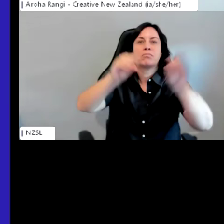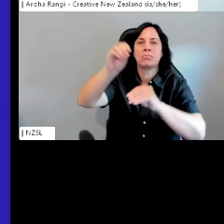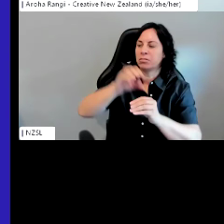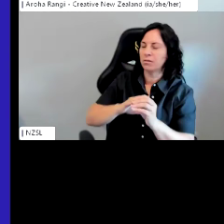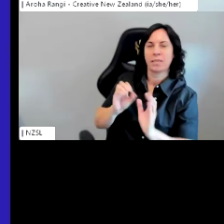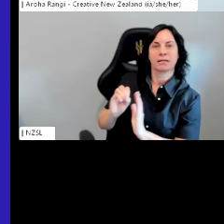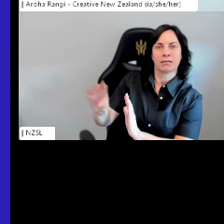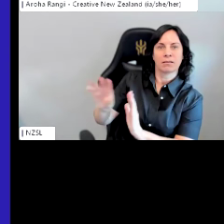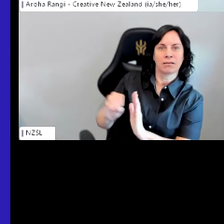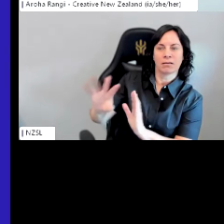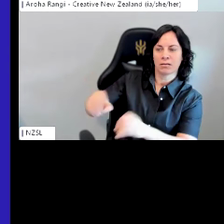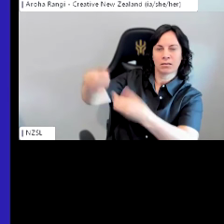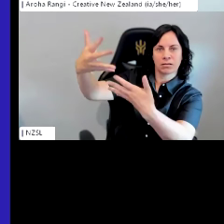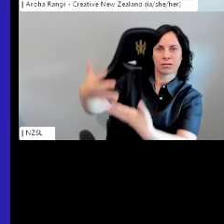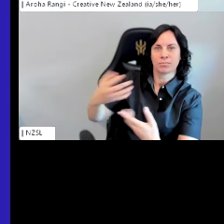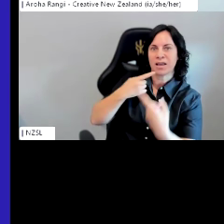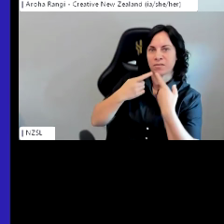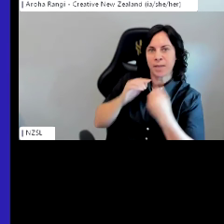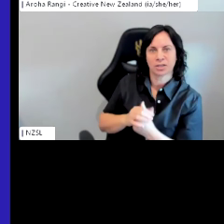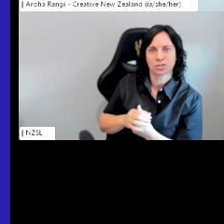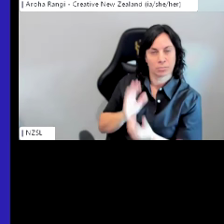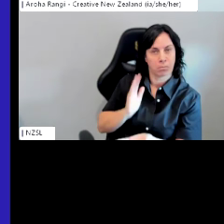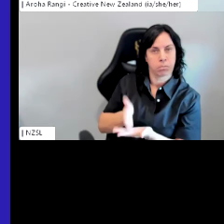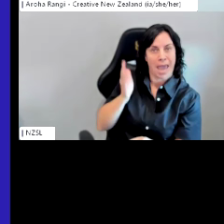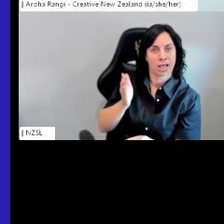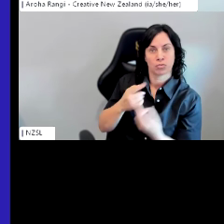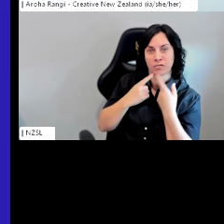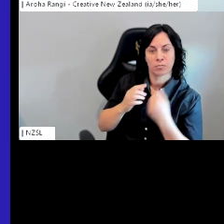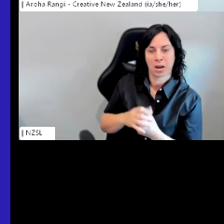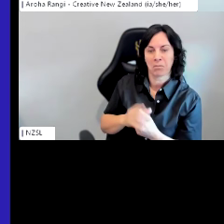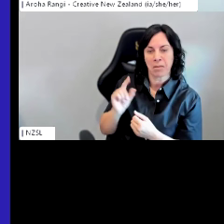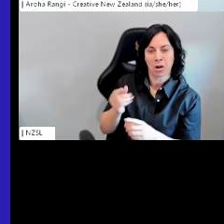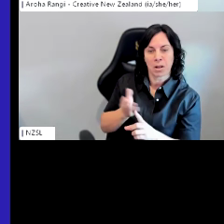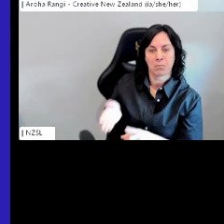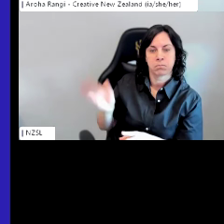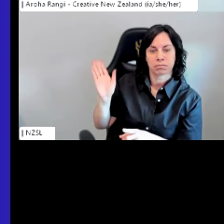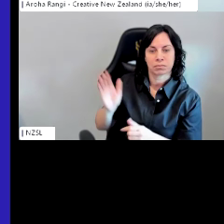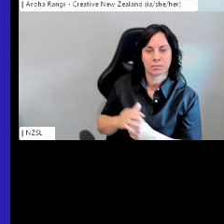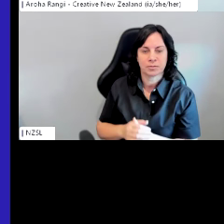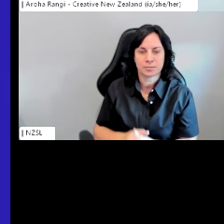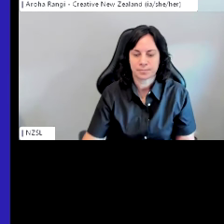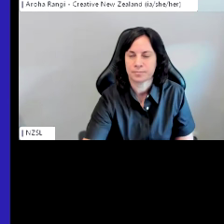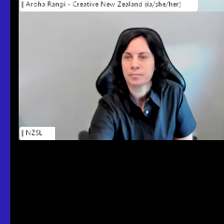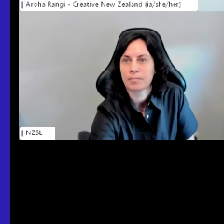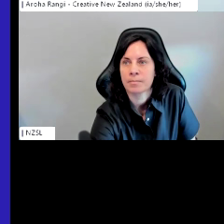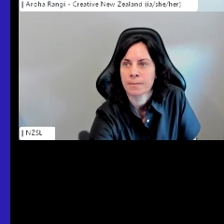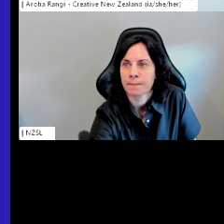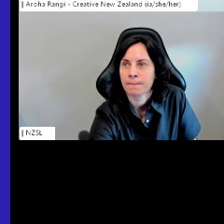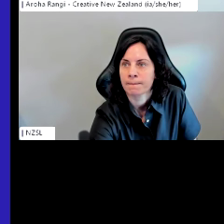you know, misleading information or not rank you very highly. So, um, you know, with some clients